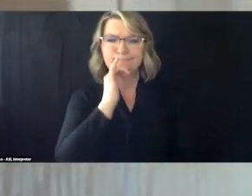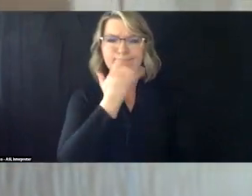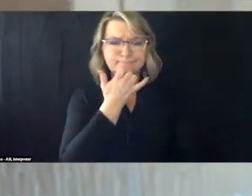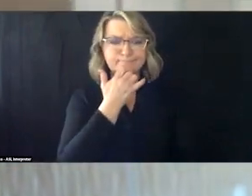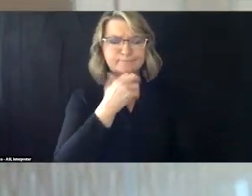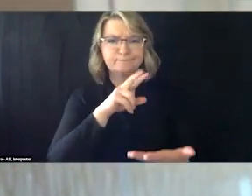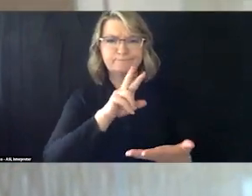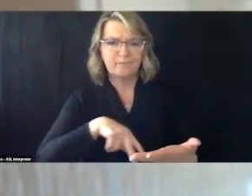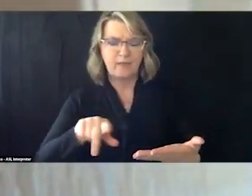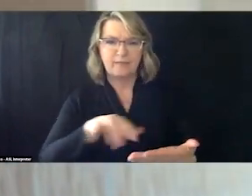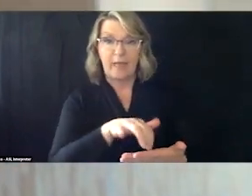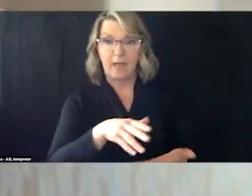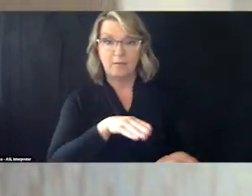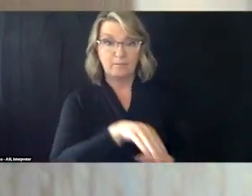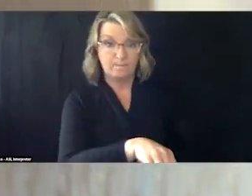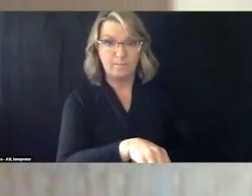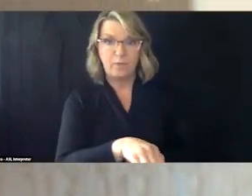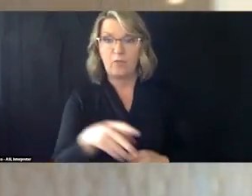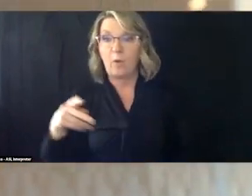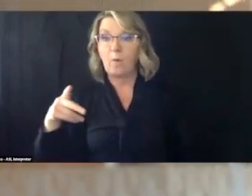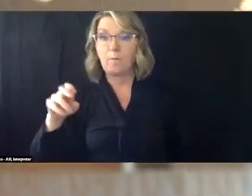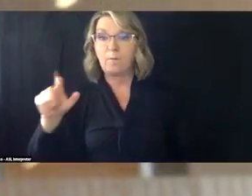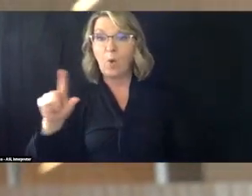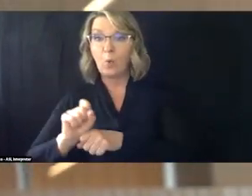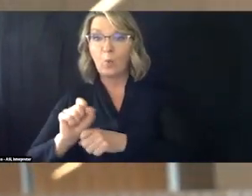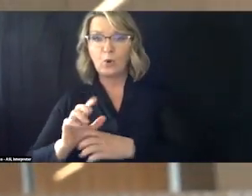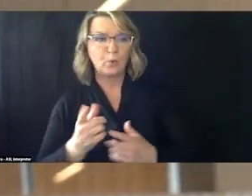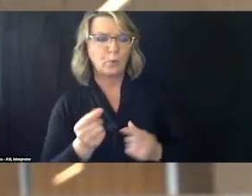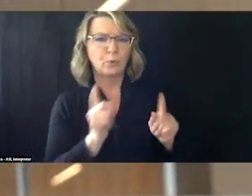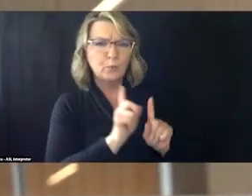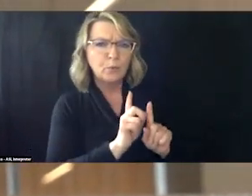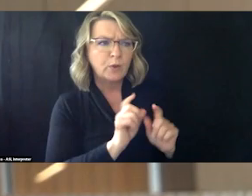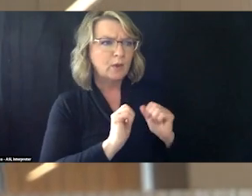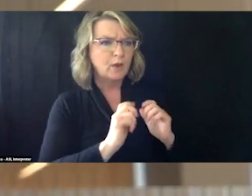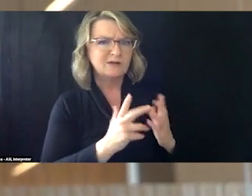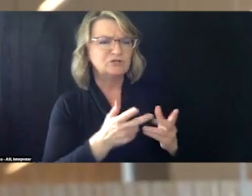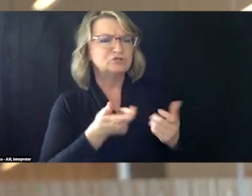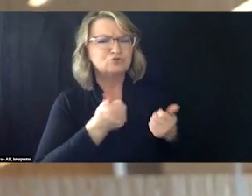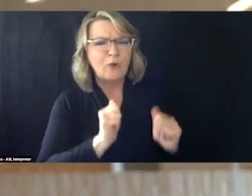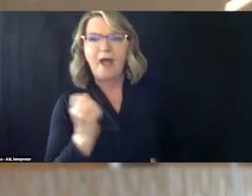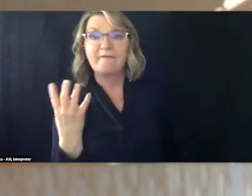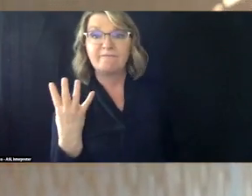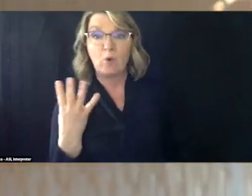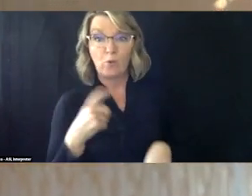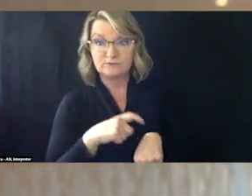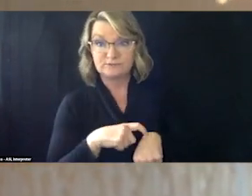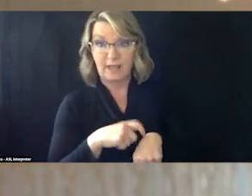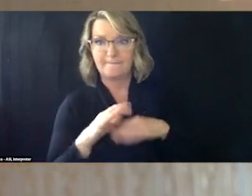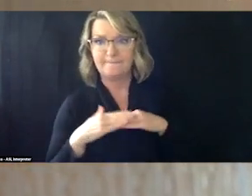is being misread that a our poll workers guide the voter to try this at least four